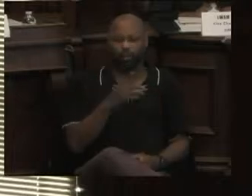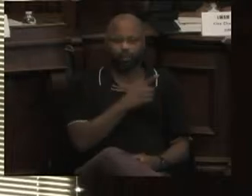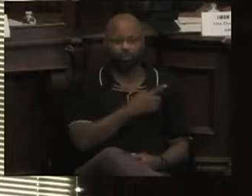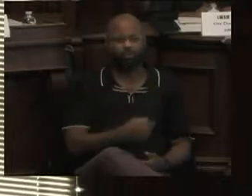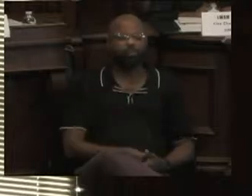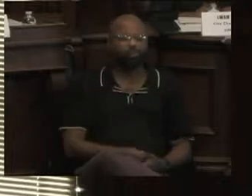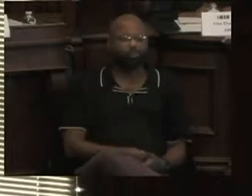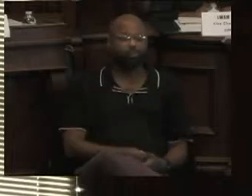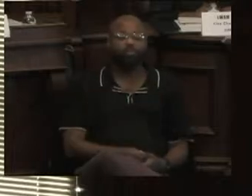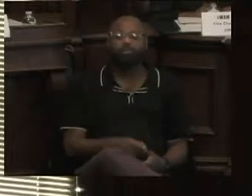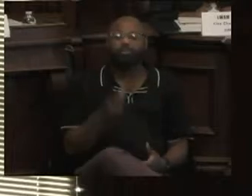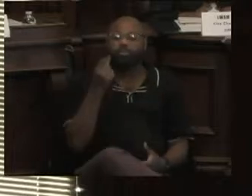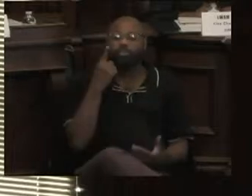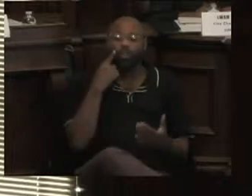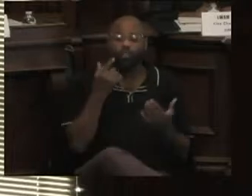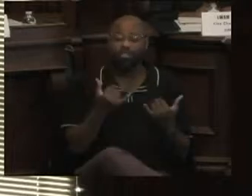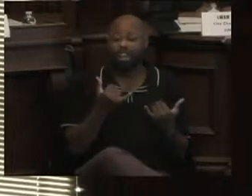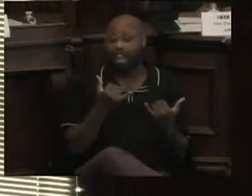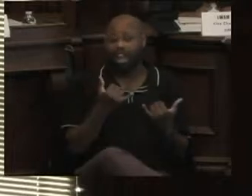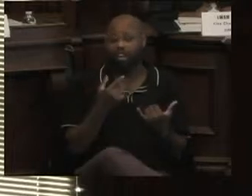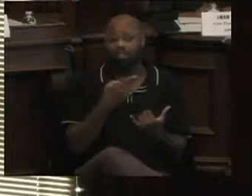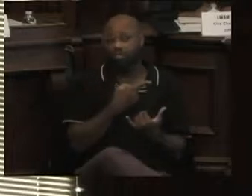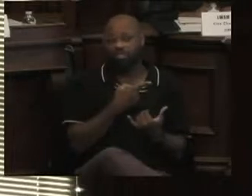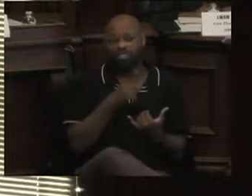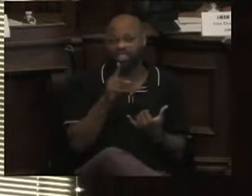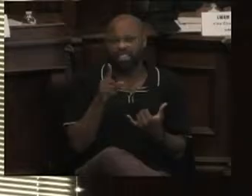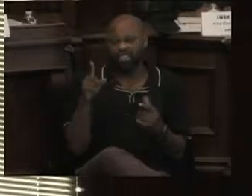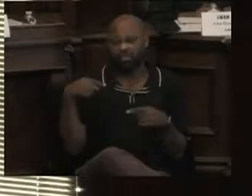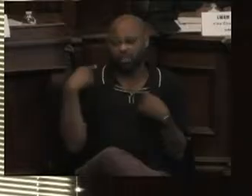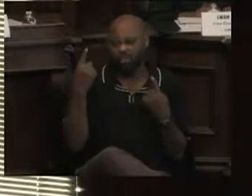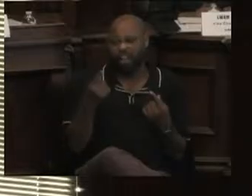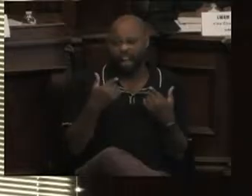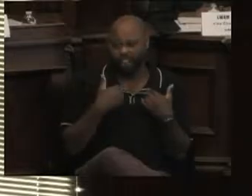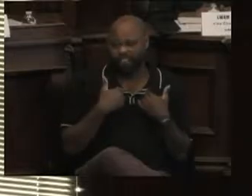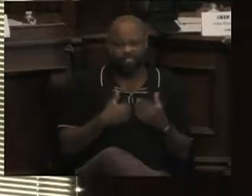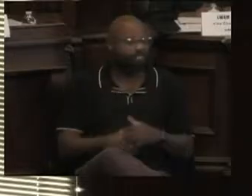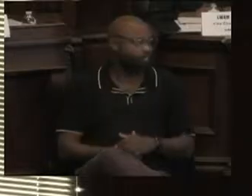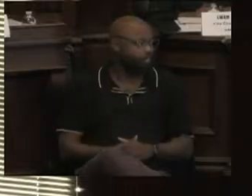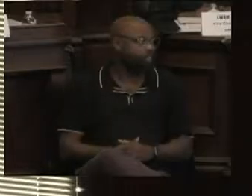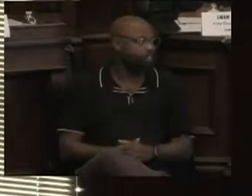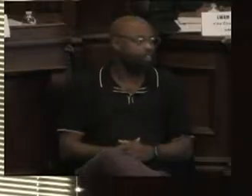always just go back to this